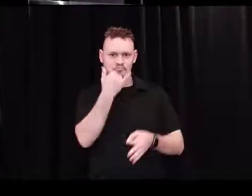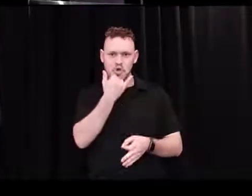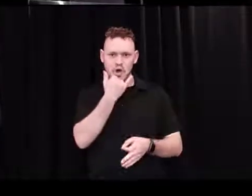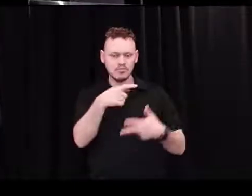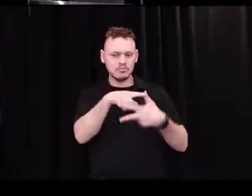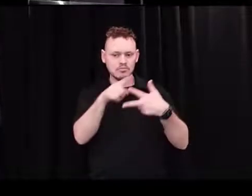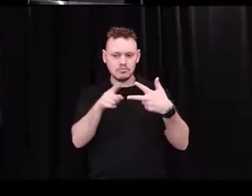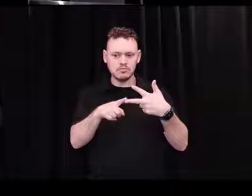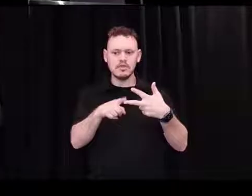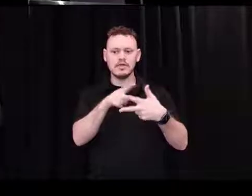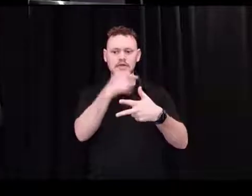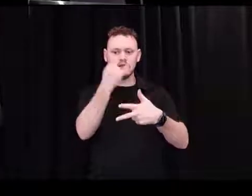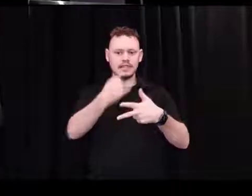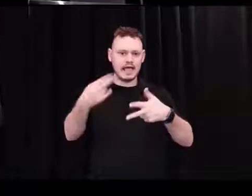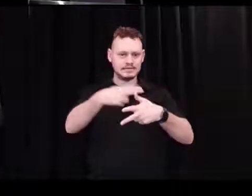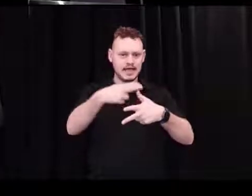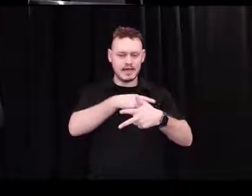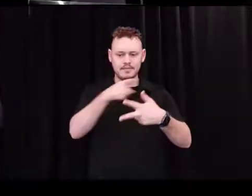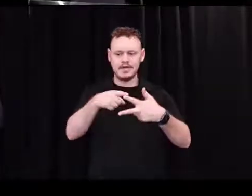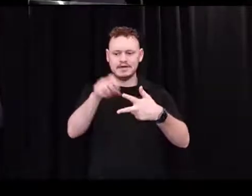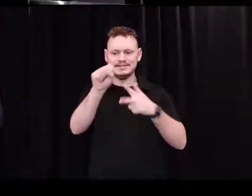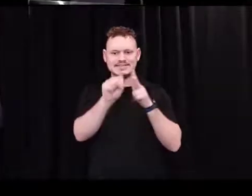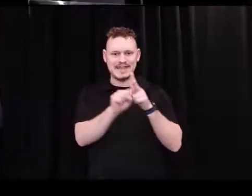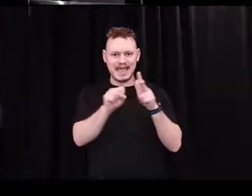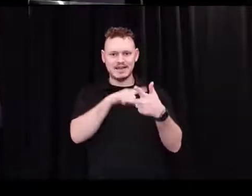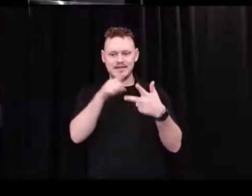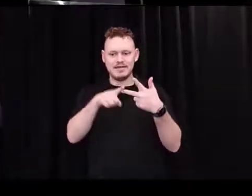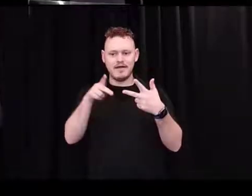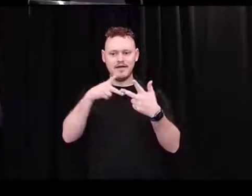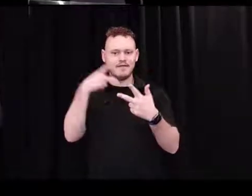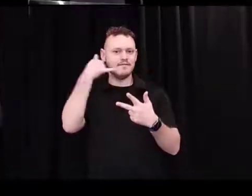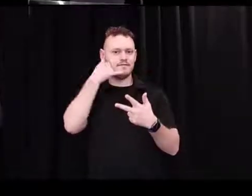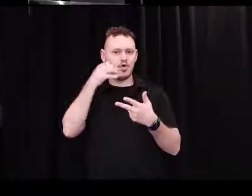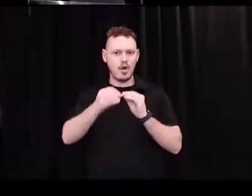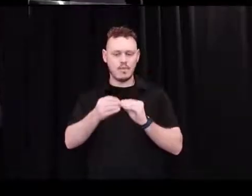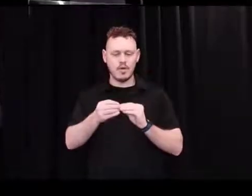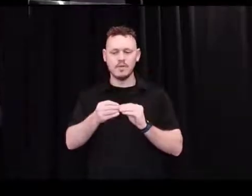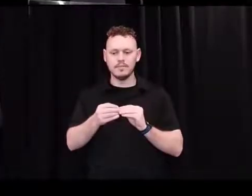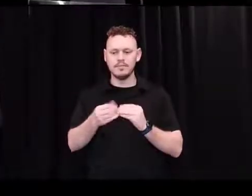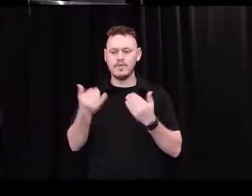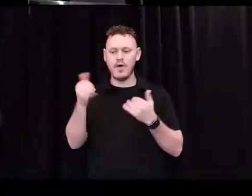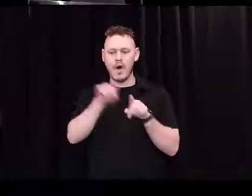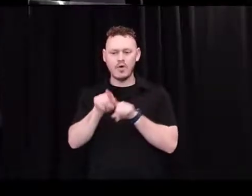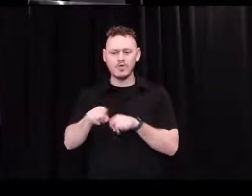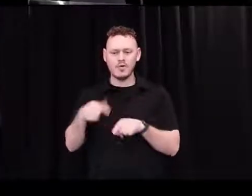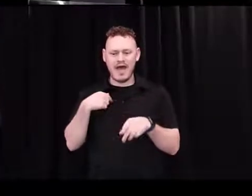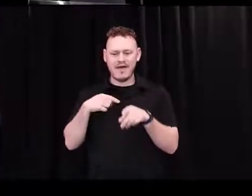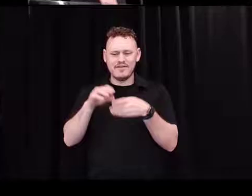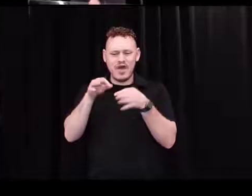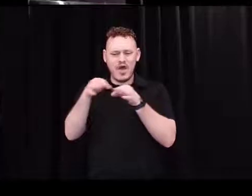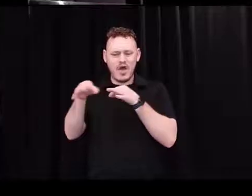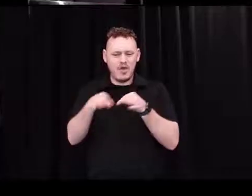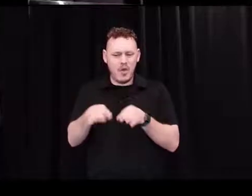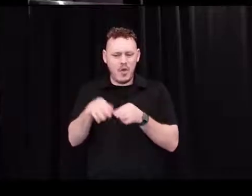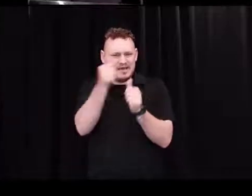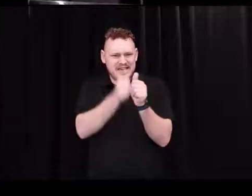the phone number. We also have a note next to each field telling them exactly what's wrong. And also,